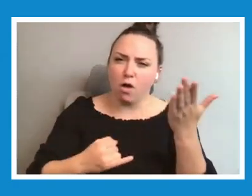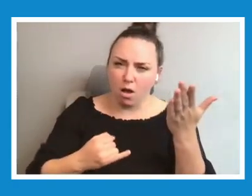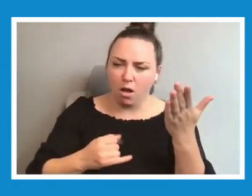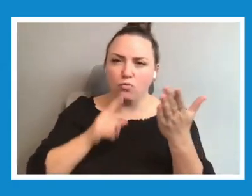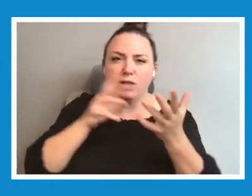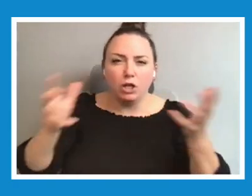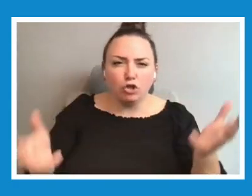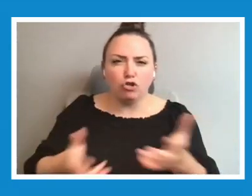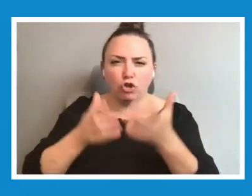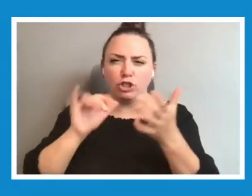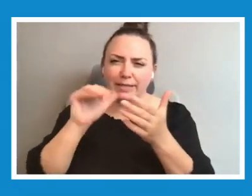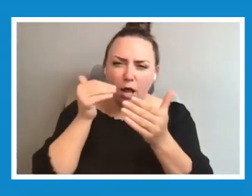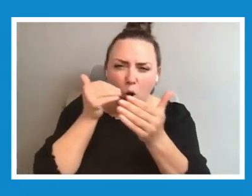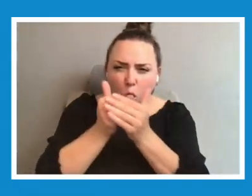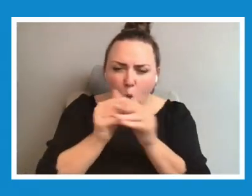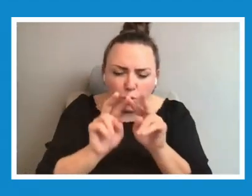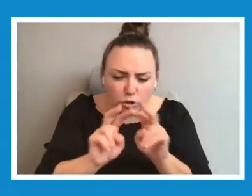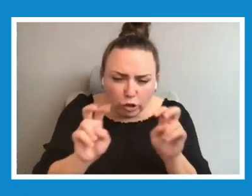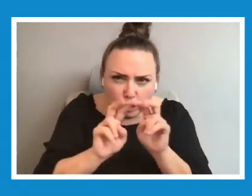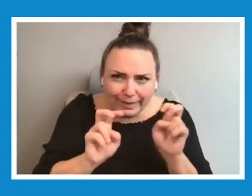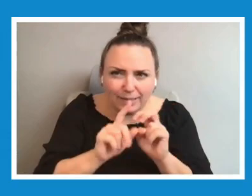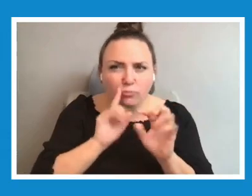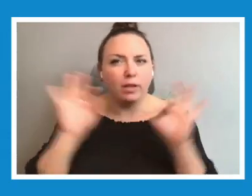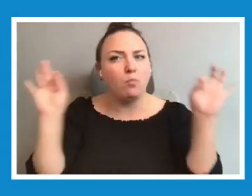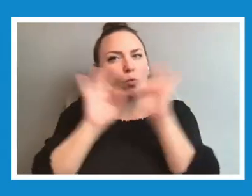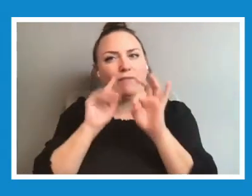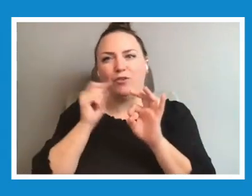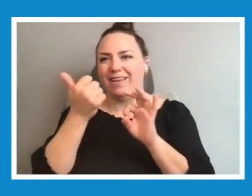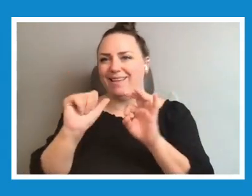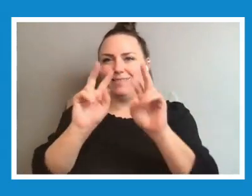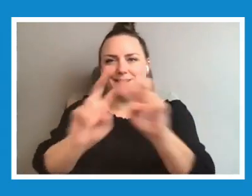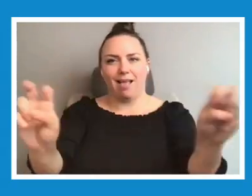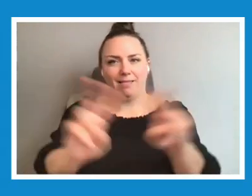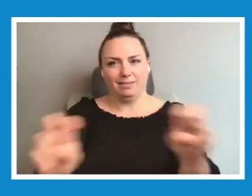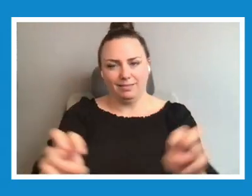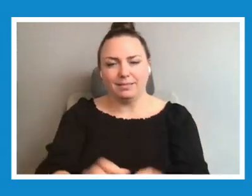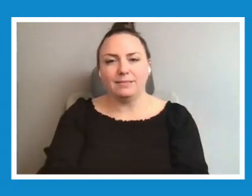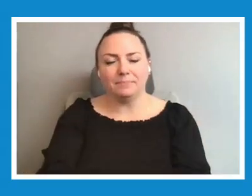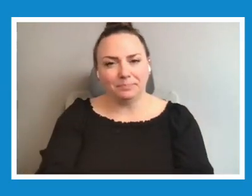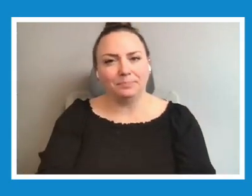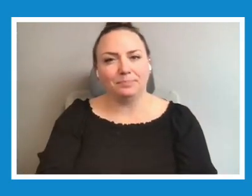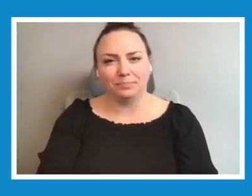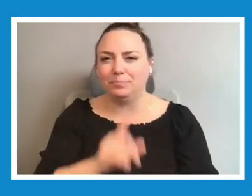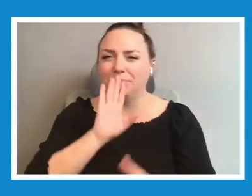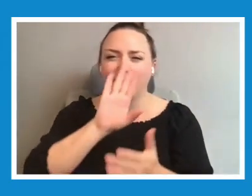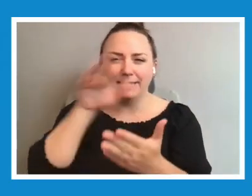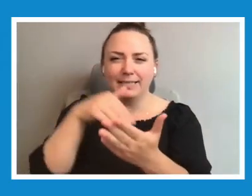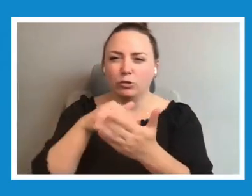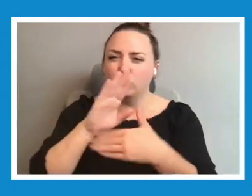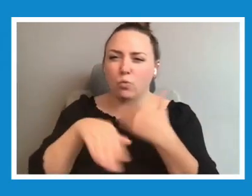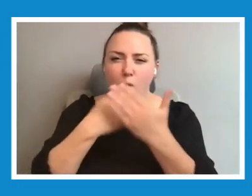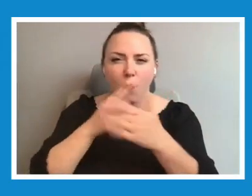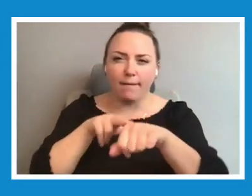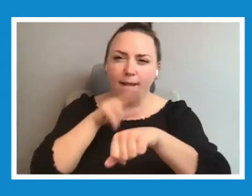looking that's really so important for any analysis and is really central to all natural